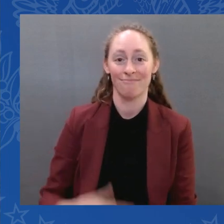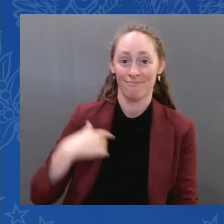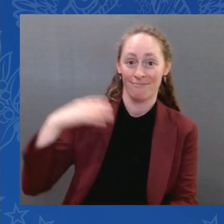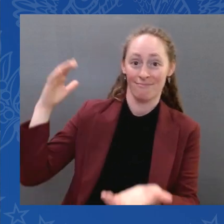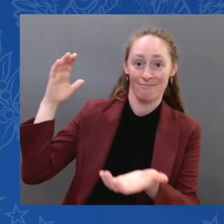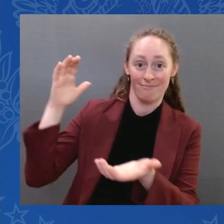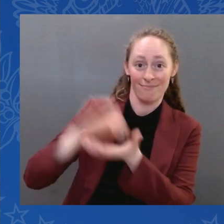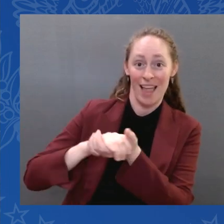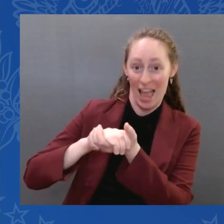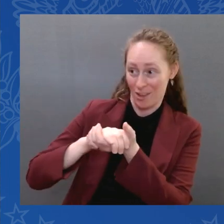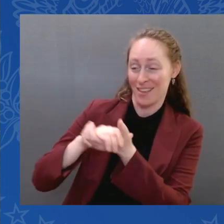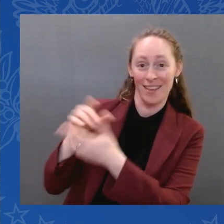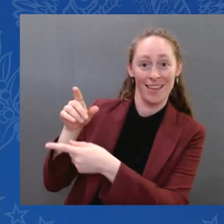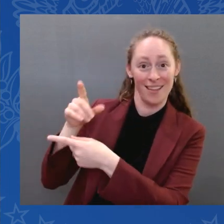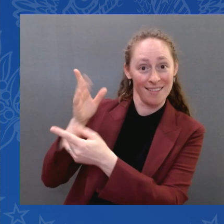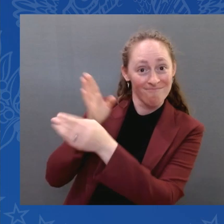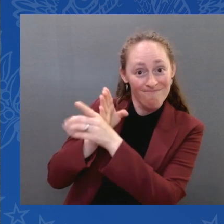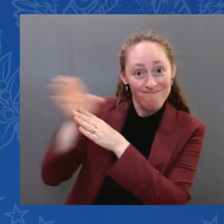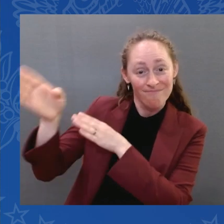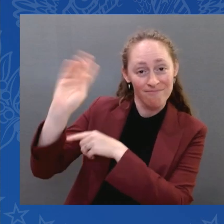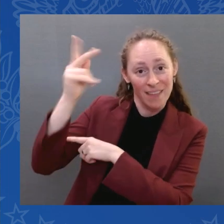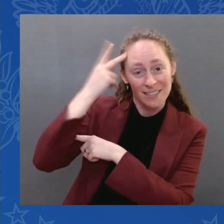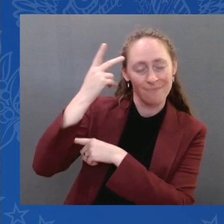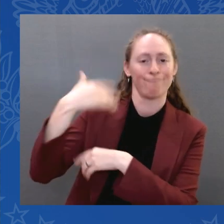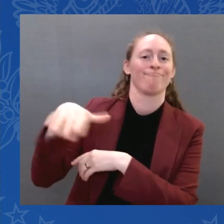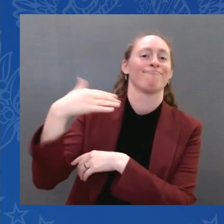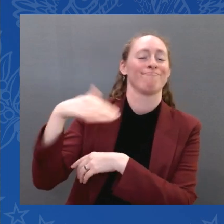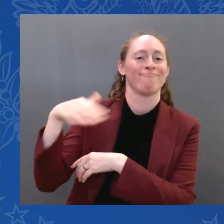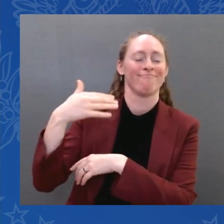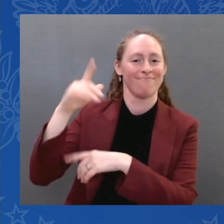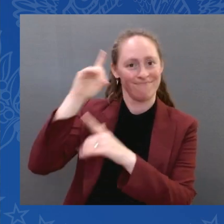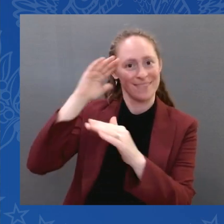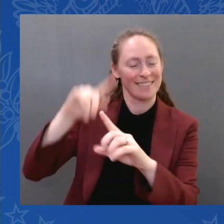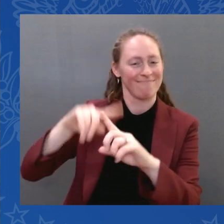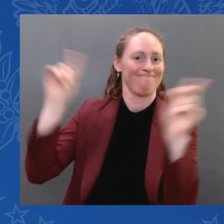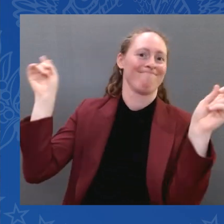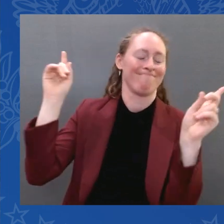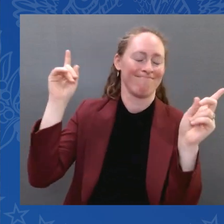with some of the only other people who know what it's like to,